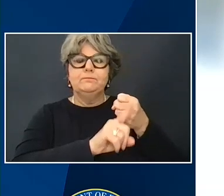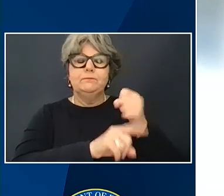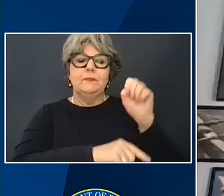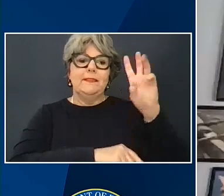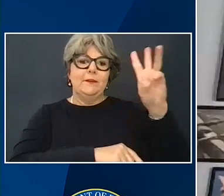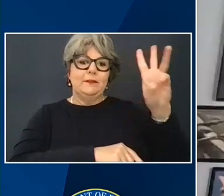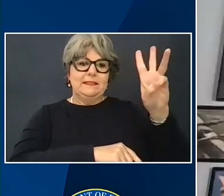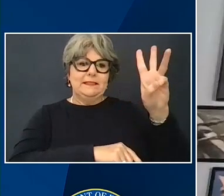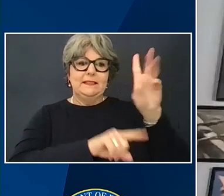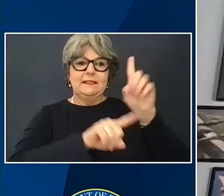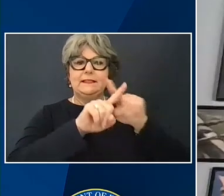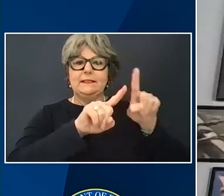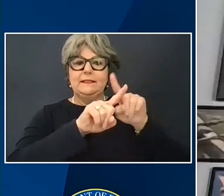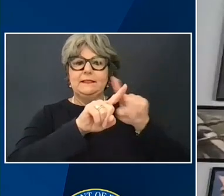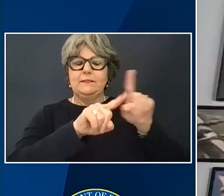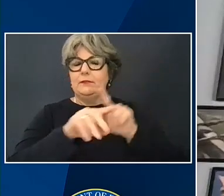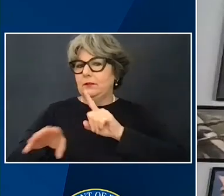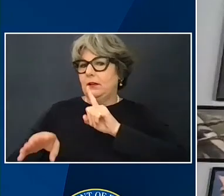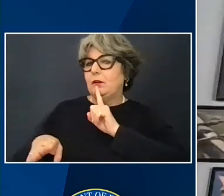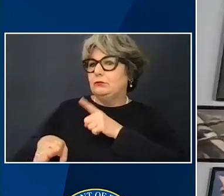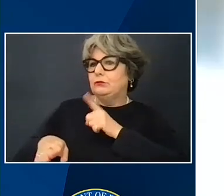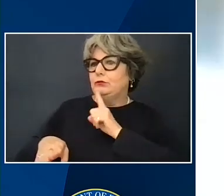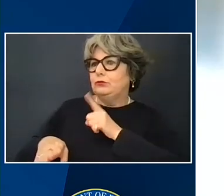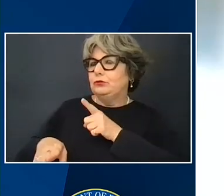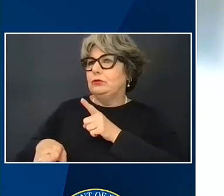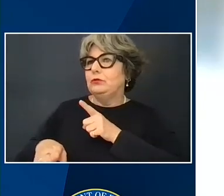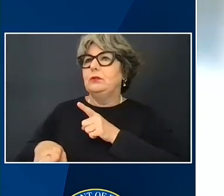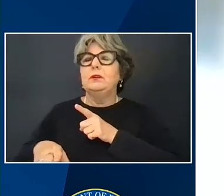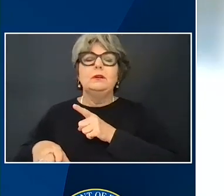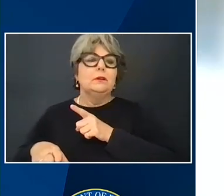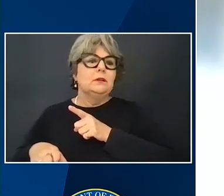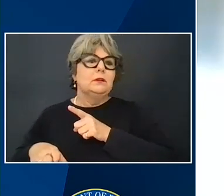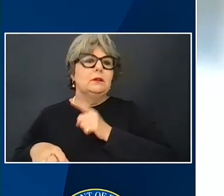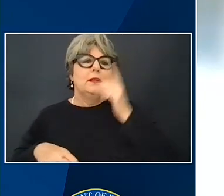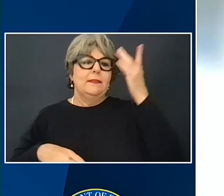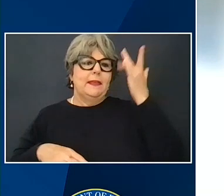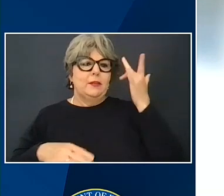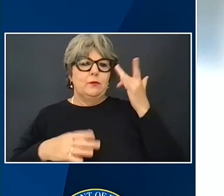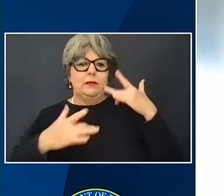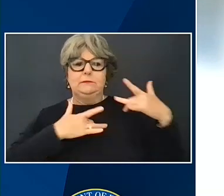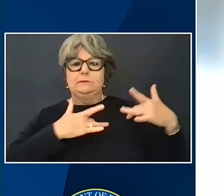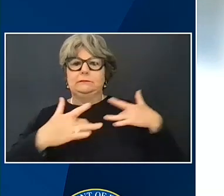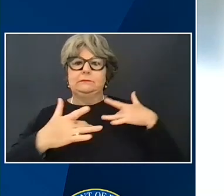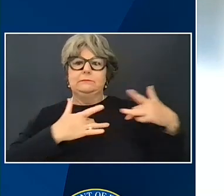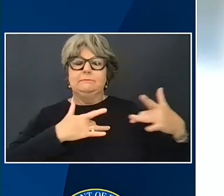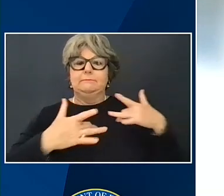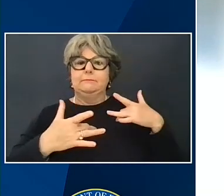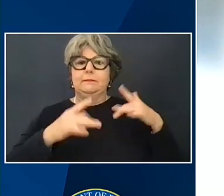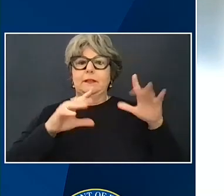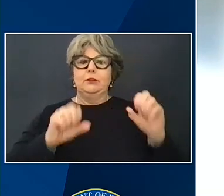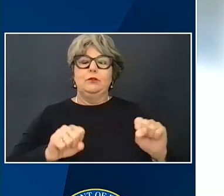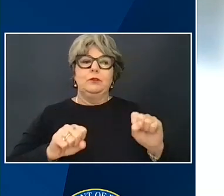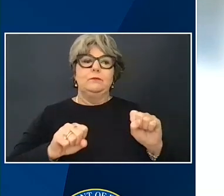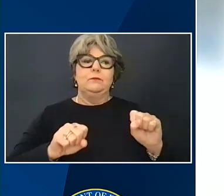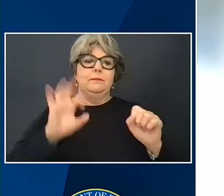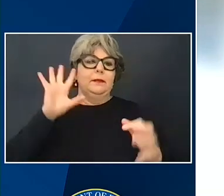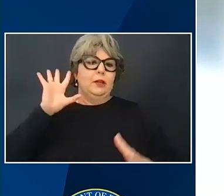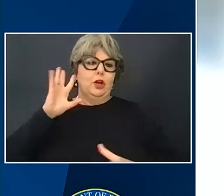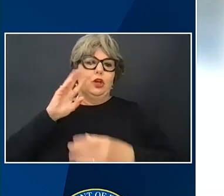Well, sure. And that's why it's a little concerning that, you know, they could be, in some cases, cumulative where a program could be